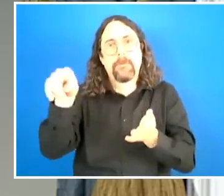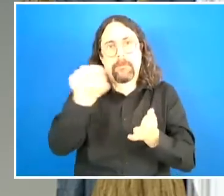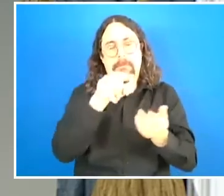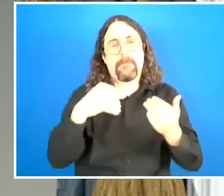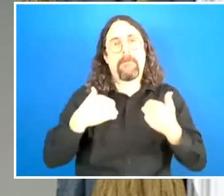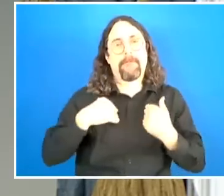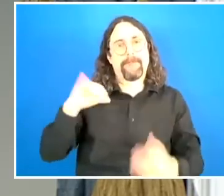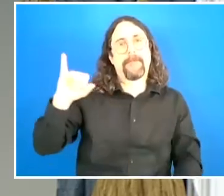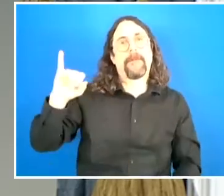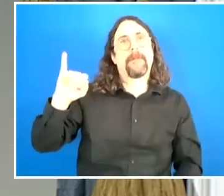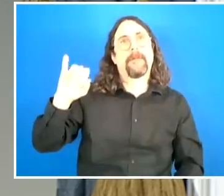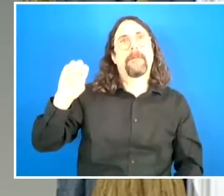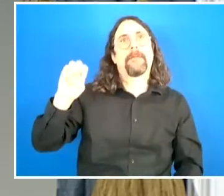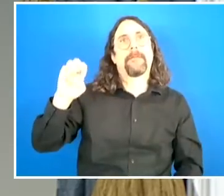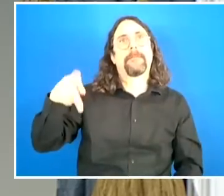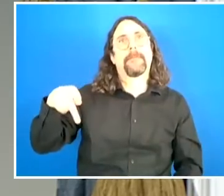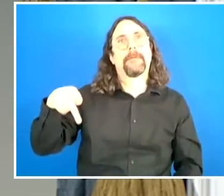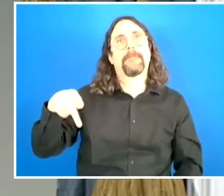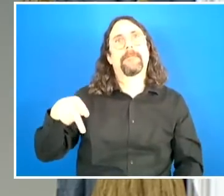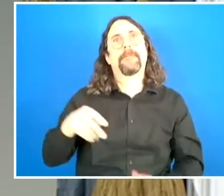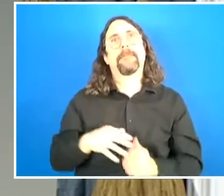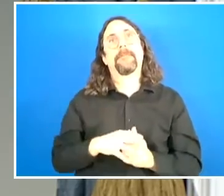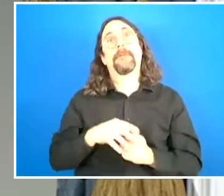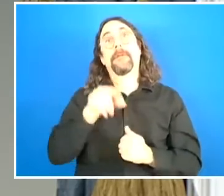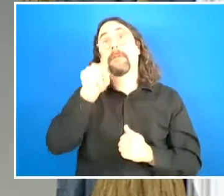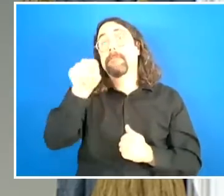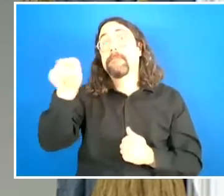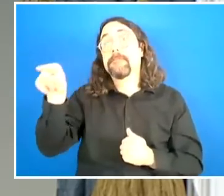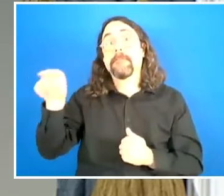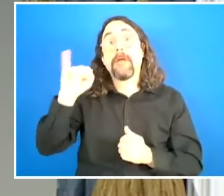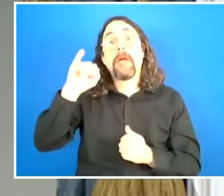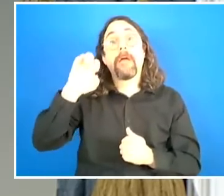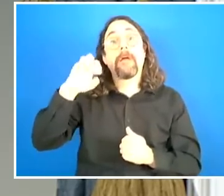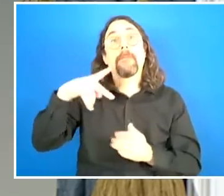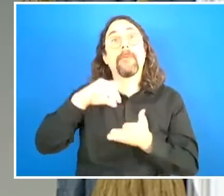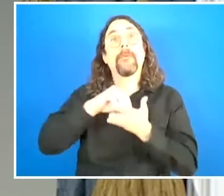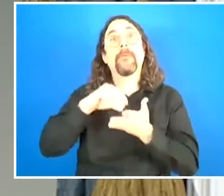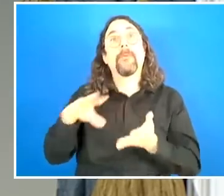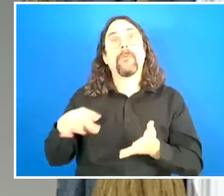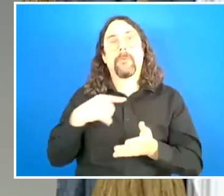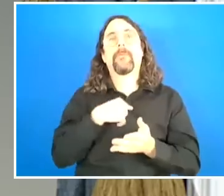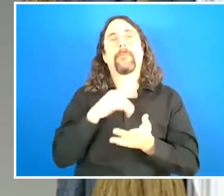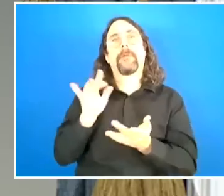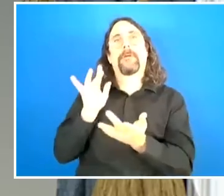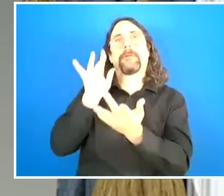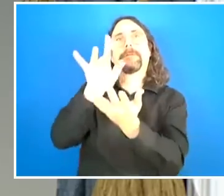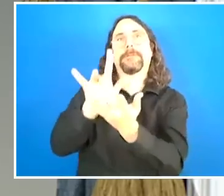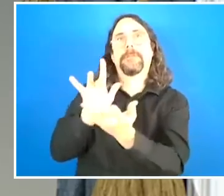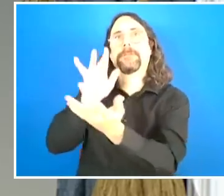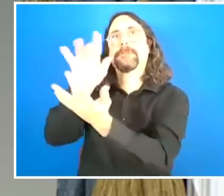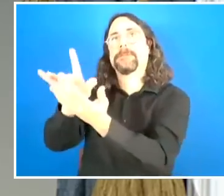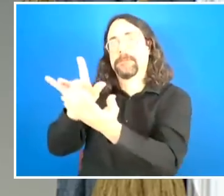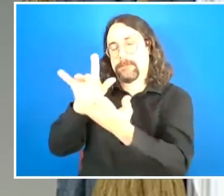EDUCATION PLANS, IEP SO THAT IS BEING NOTED AND THERE'S OUTREACH TO PARENTS. I BELIEVE THOSE P ARENTS HAVE A